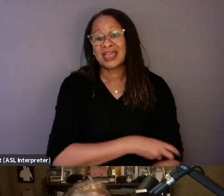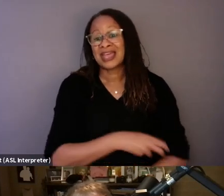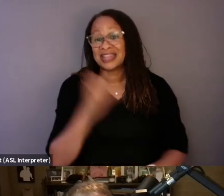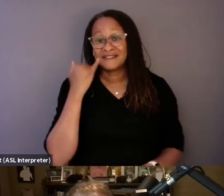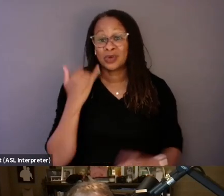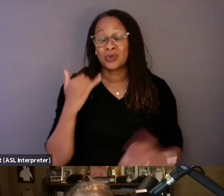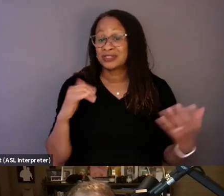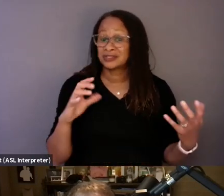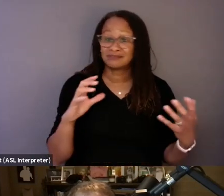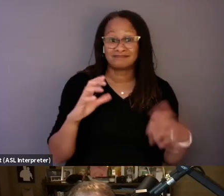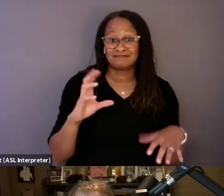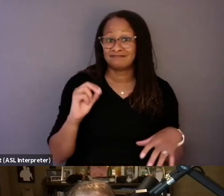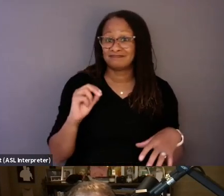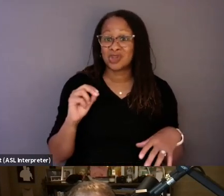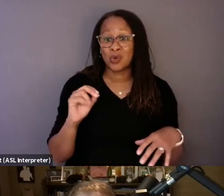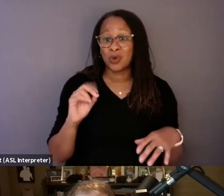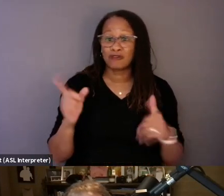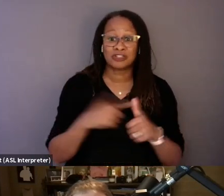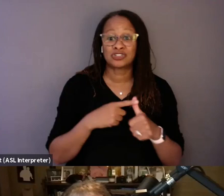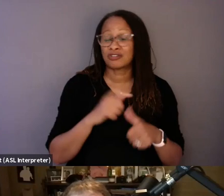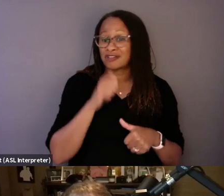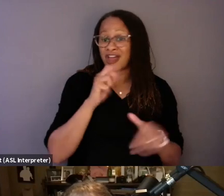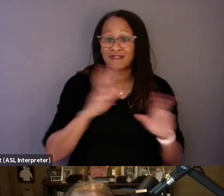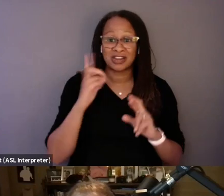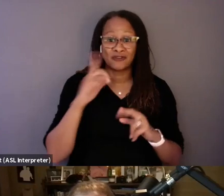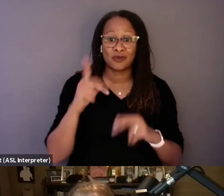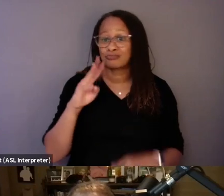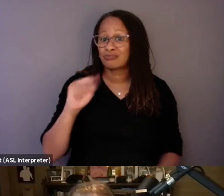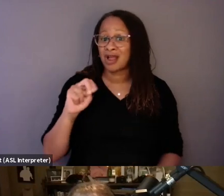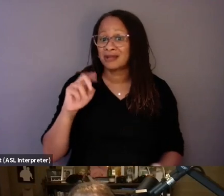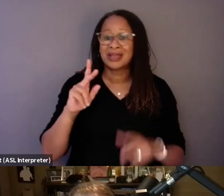they wouldn't be performing Saturday Night Live every Saturday night on your TV set.